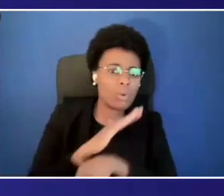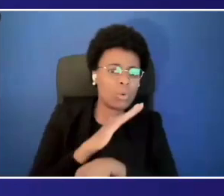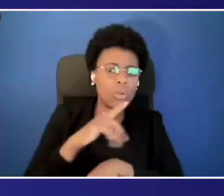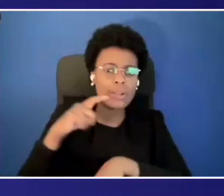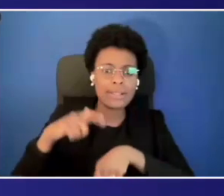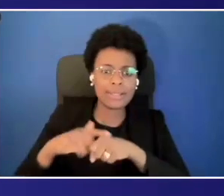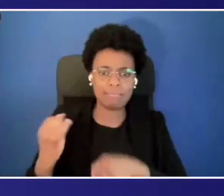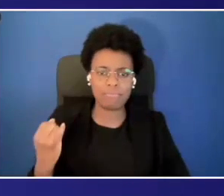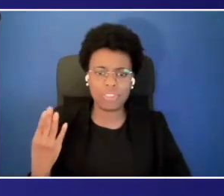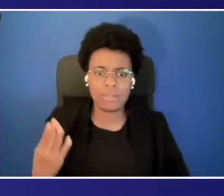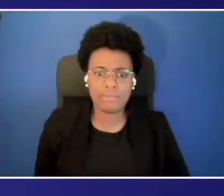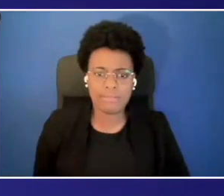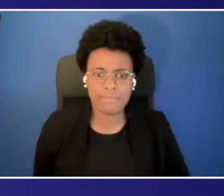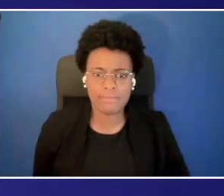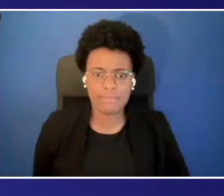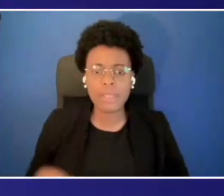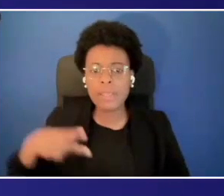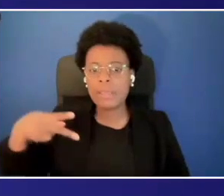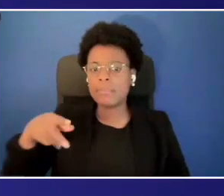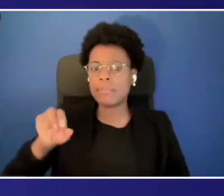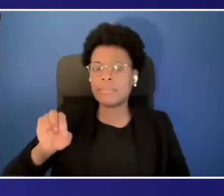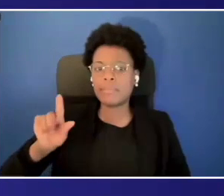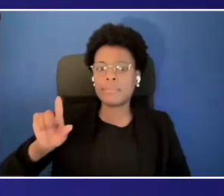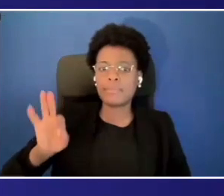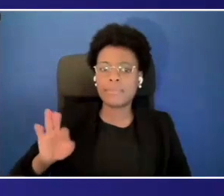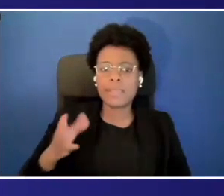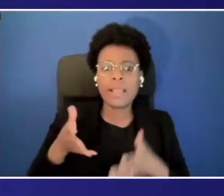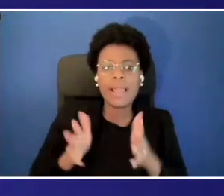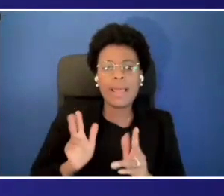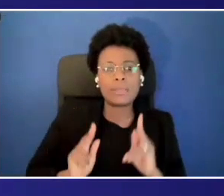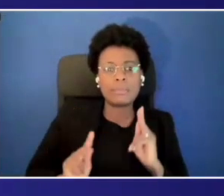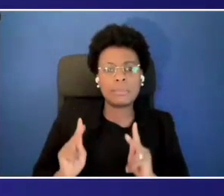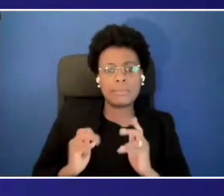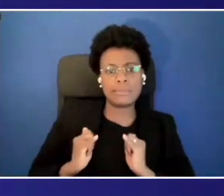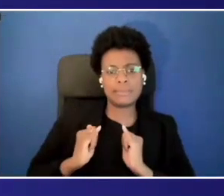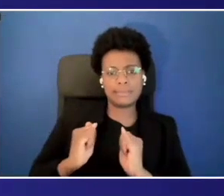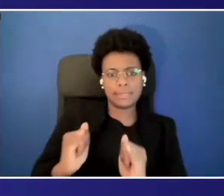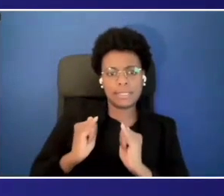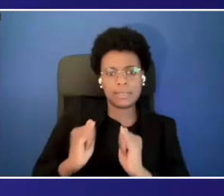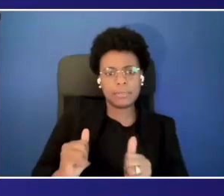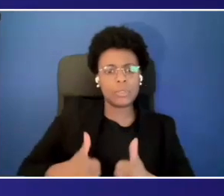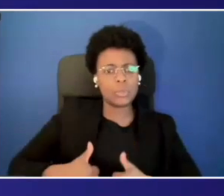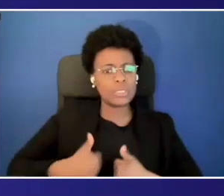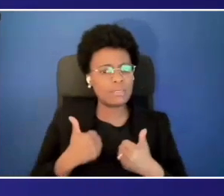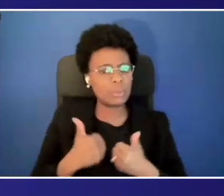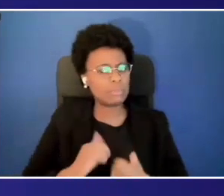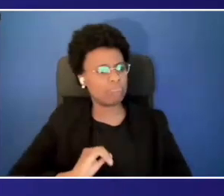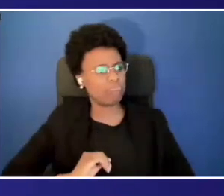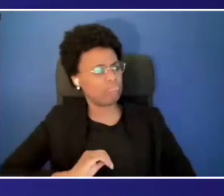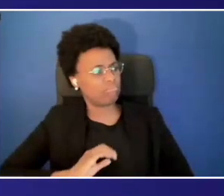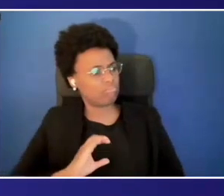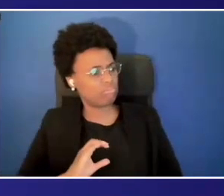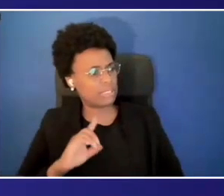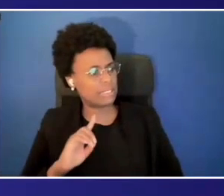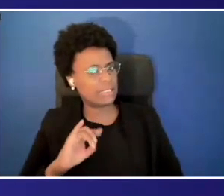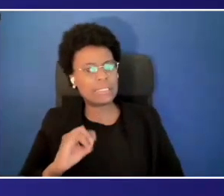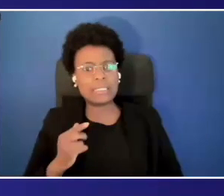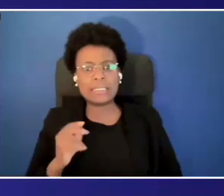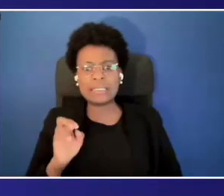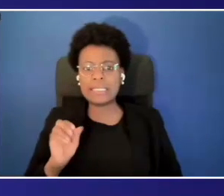Public student loan forgiveness. Allows people like me to live with dignity. Do matter? Do work that matters.